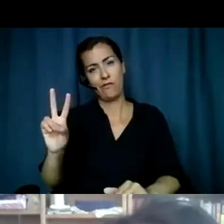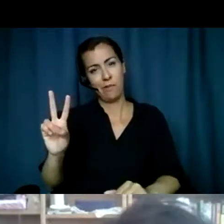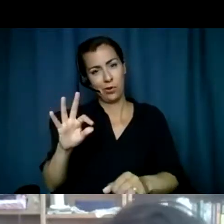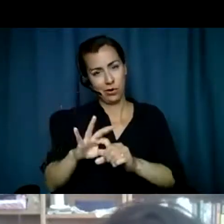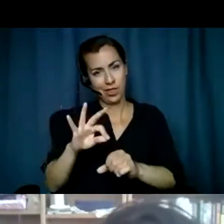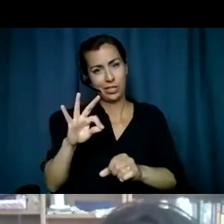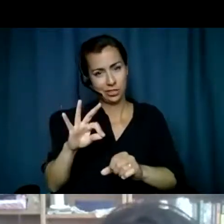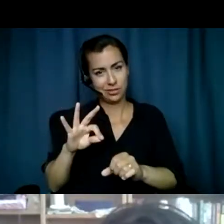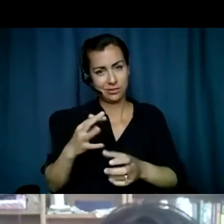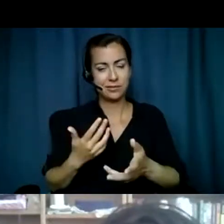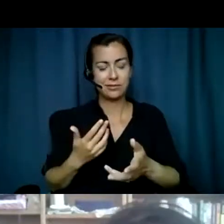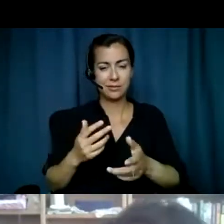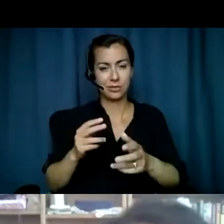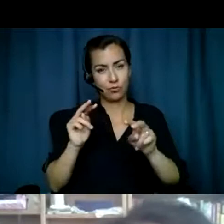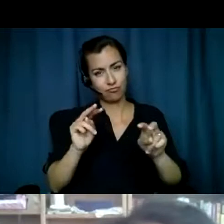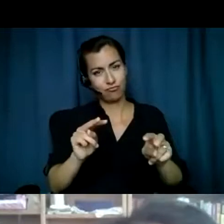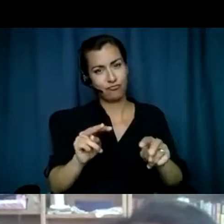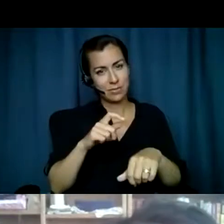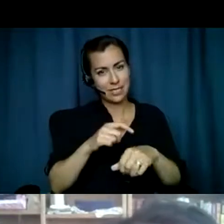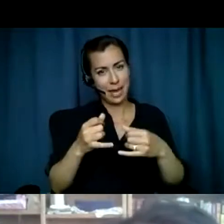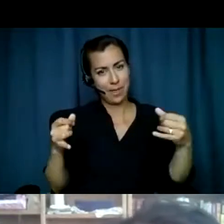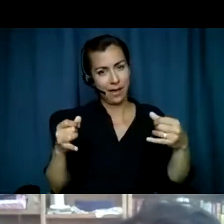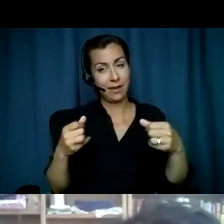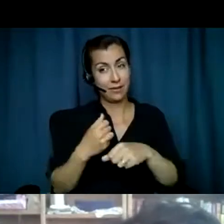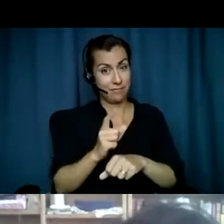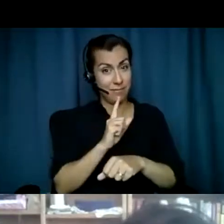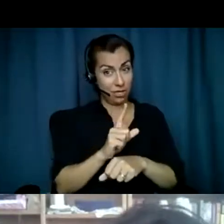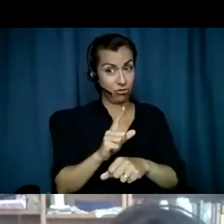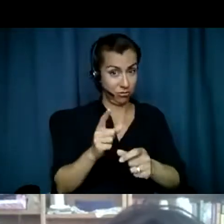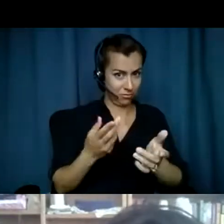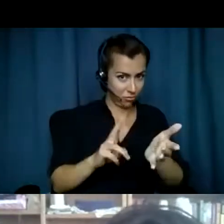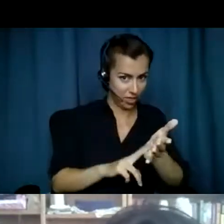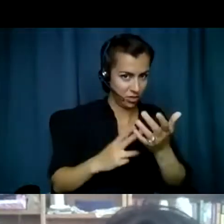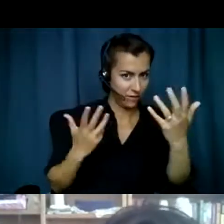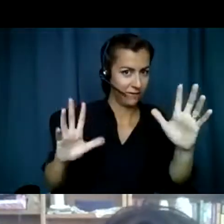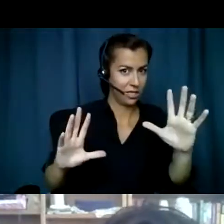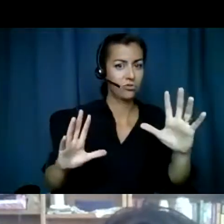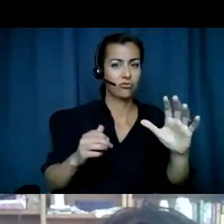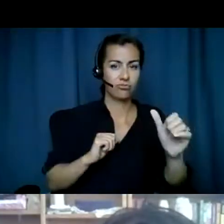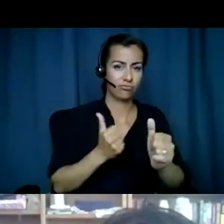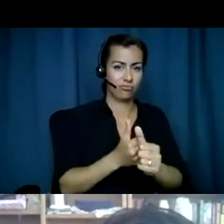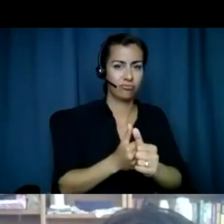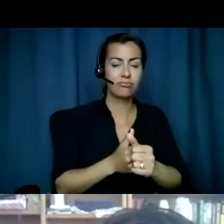even in the library if they will have it.